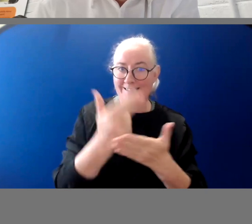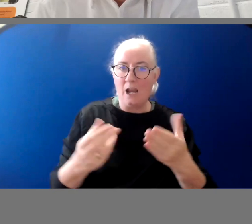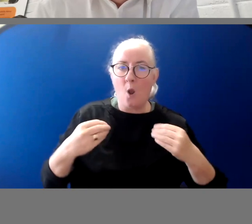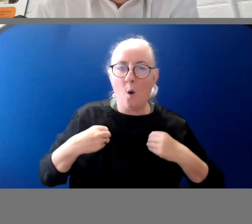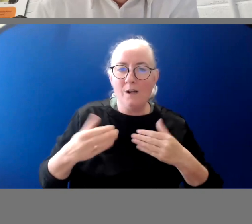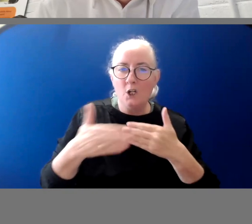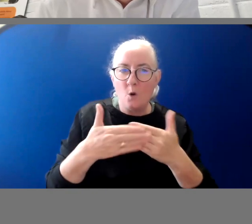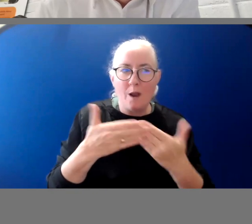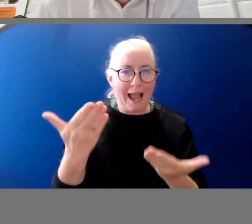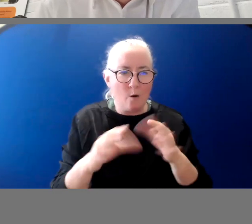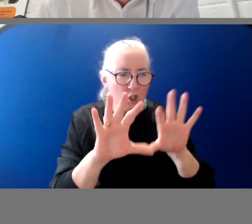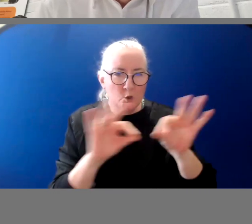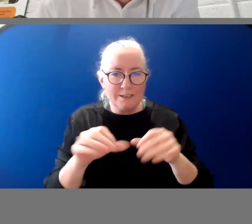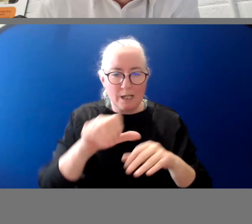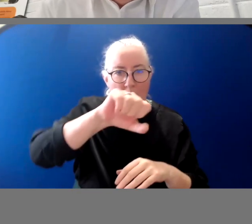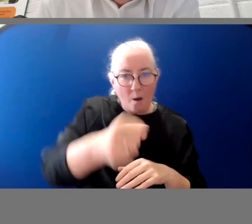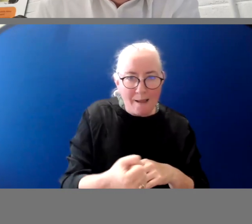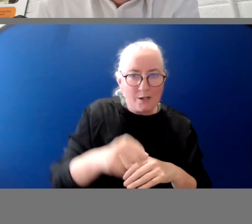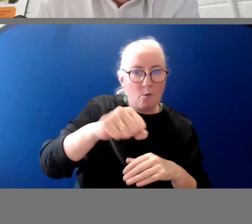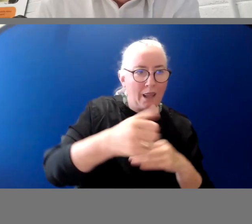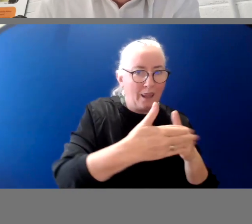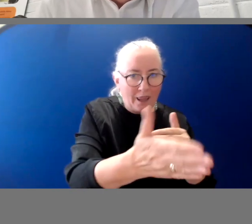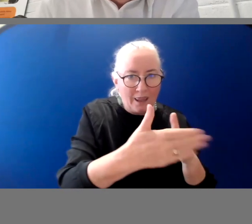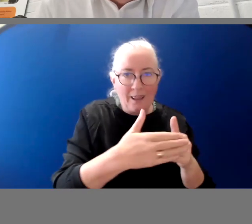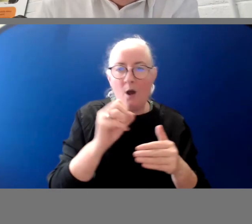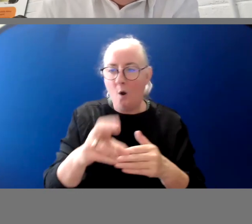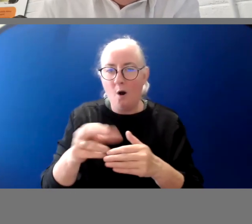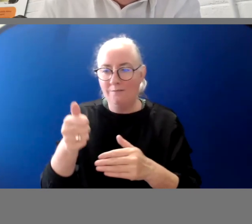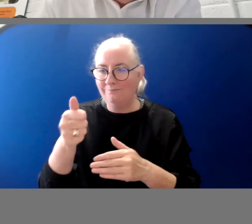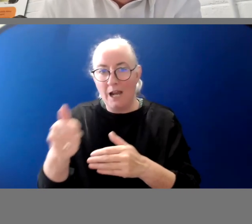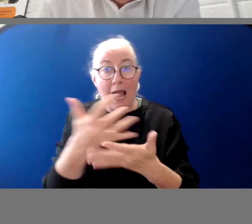whether it's going to be manual or automated is I suppose is the number of users and the building